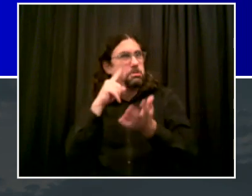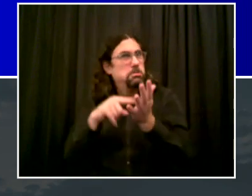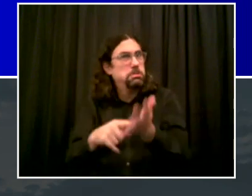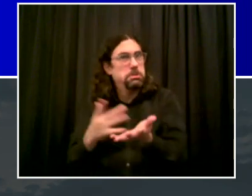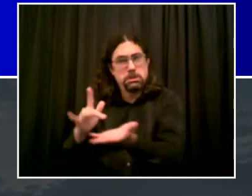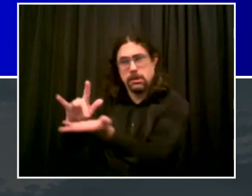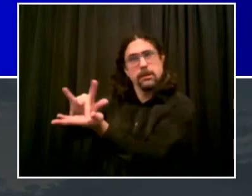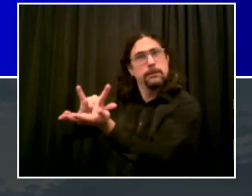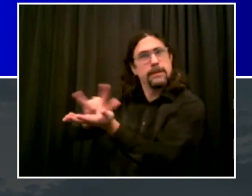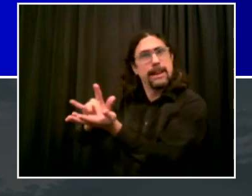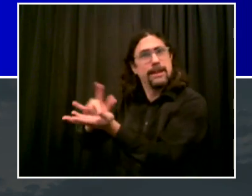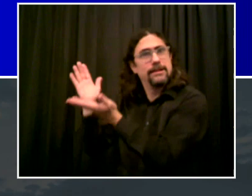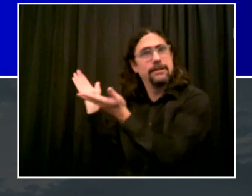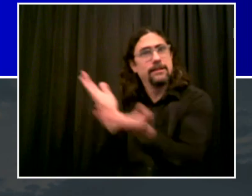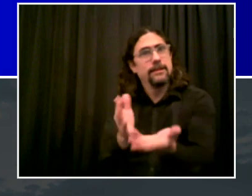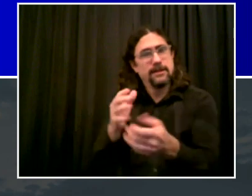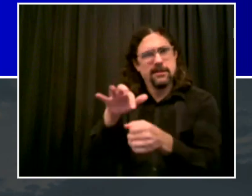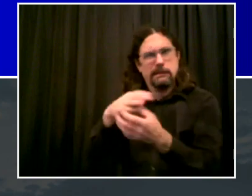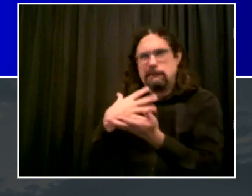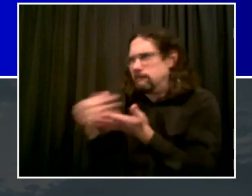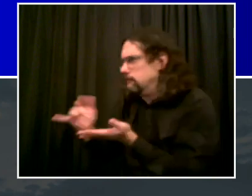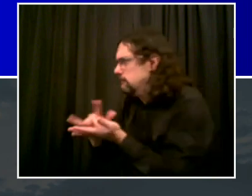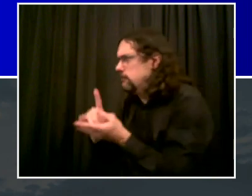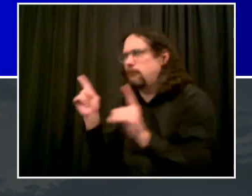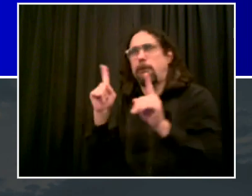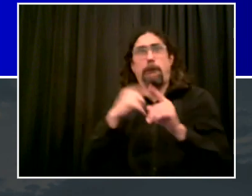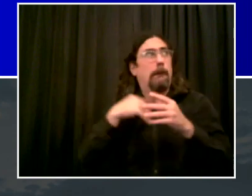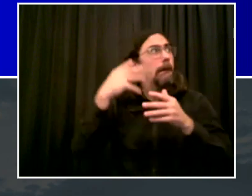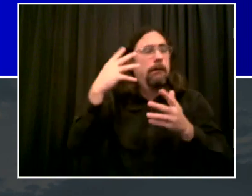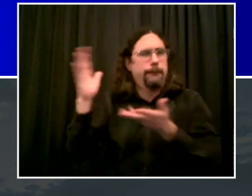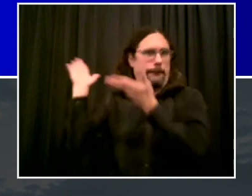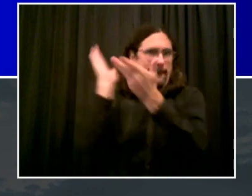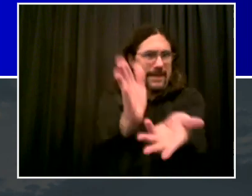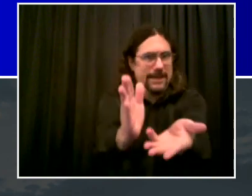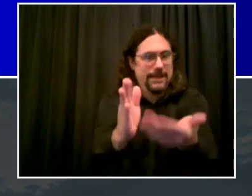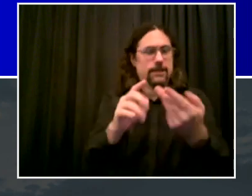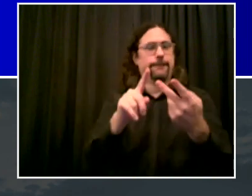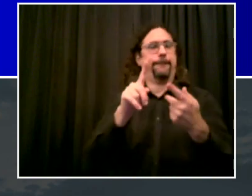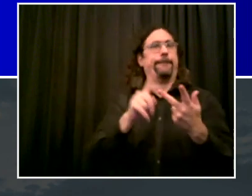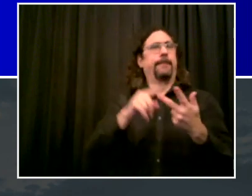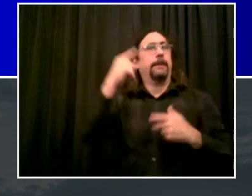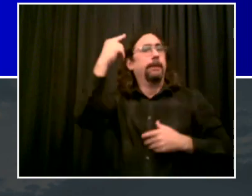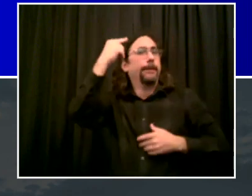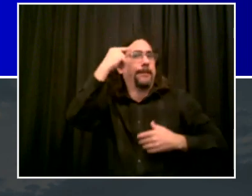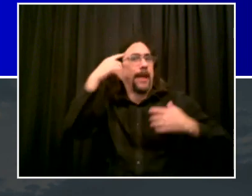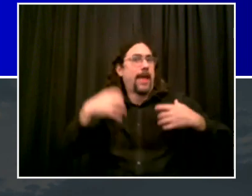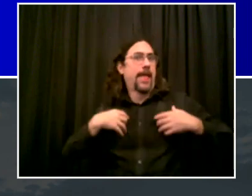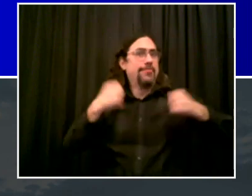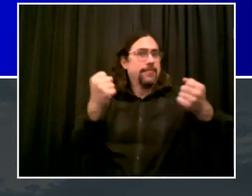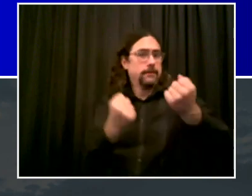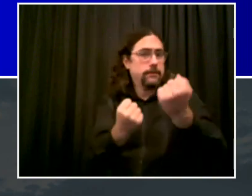DELIVERY AS WELL AS MENTAL HEALTH SERVICES. WE HAVE BEEN ABLE TO SERVE